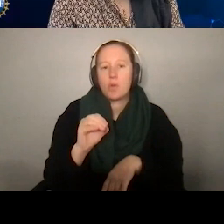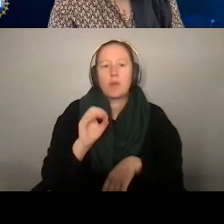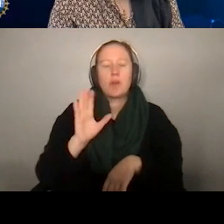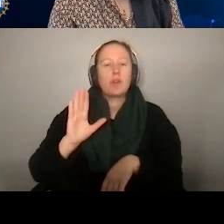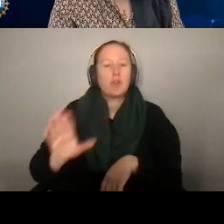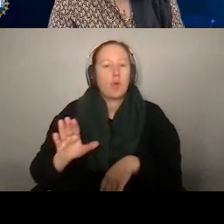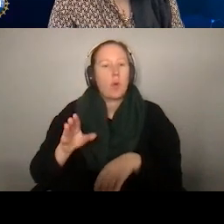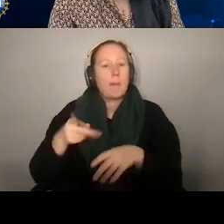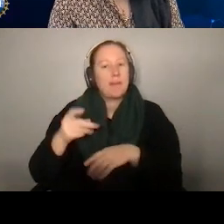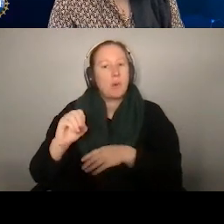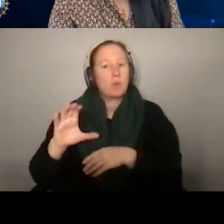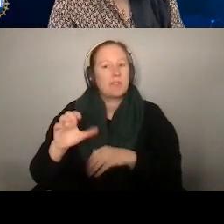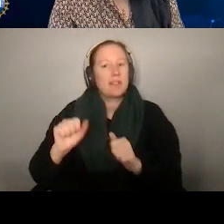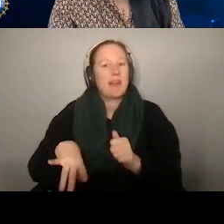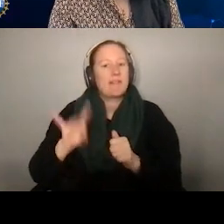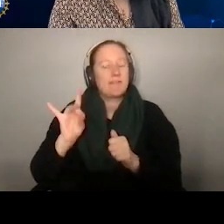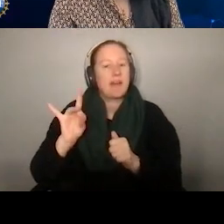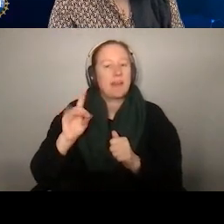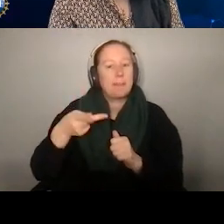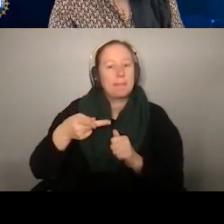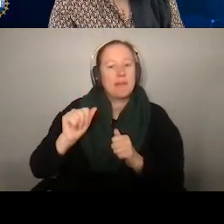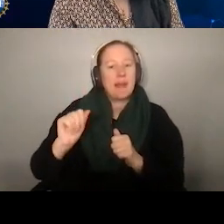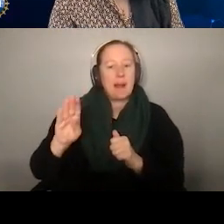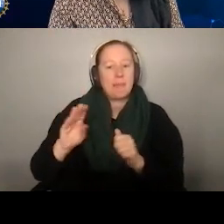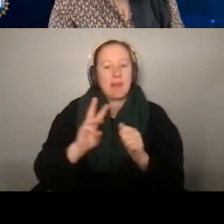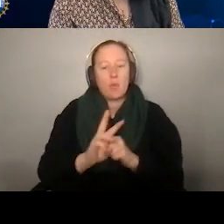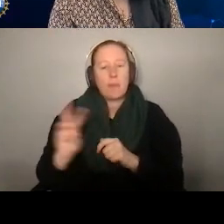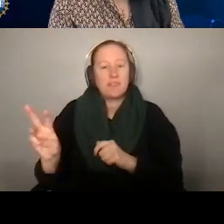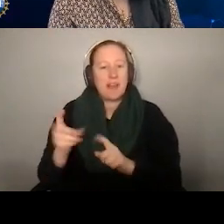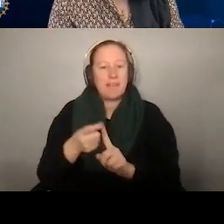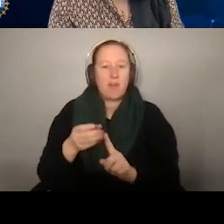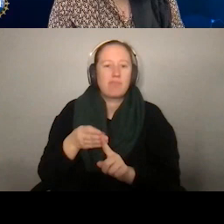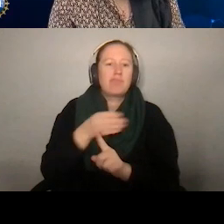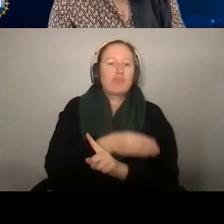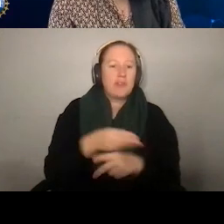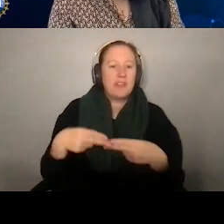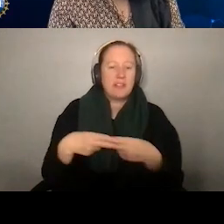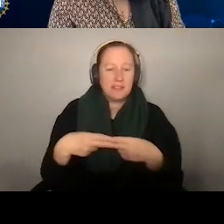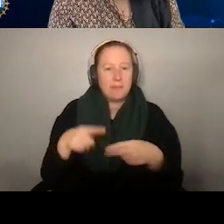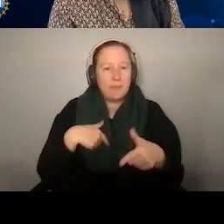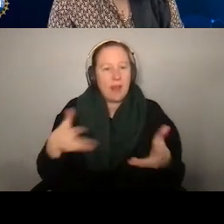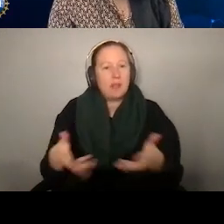our external NSF PAB website, linked on the previous slide in the handout. I encourage you to reach out to them